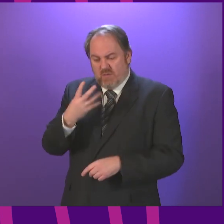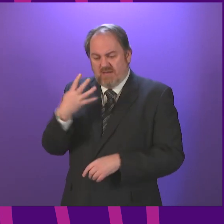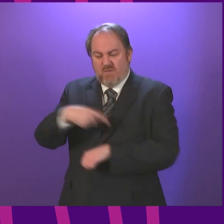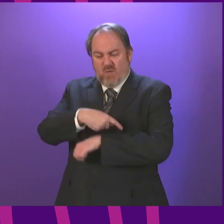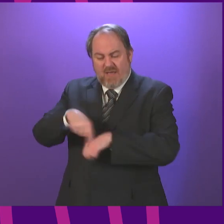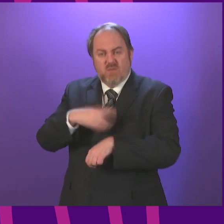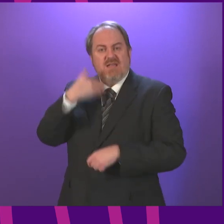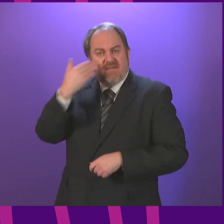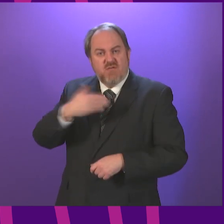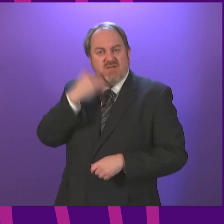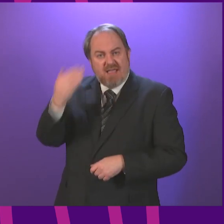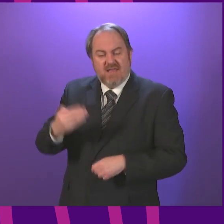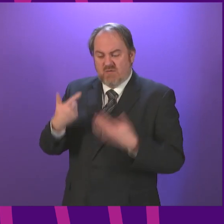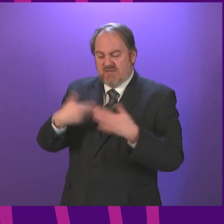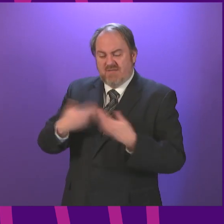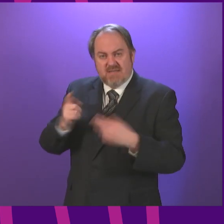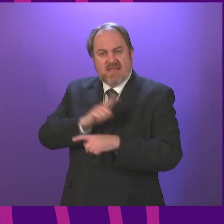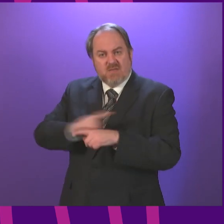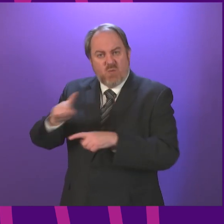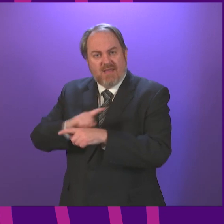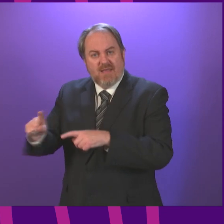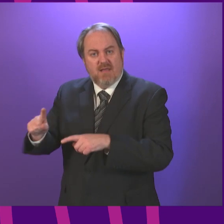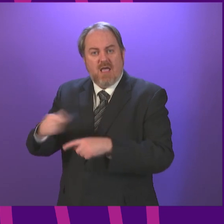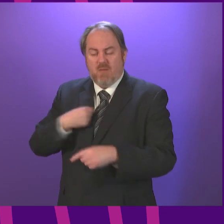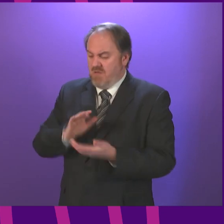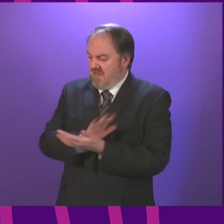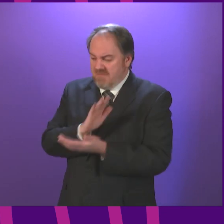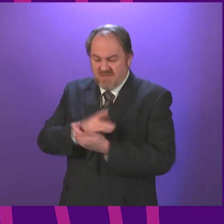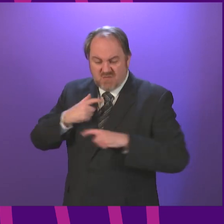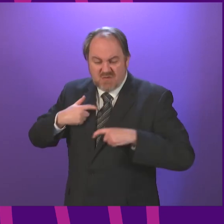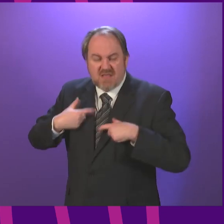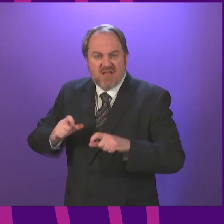past year. That will be the case for as long as is necessary.